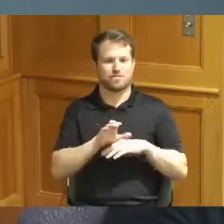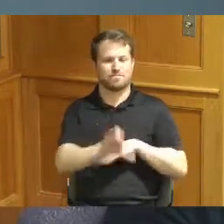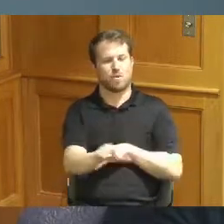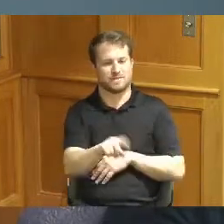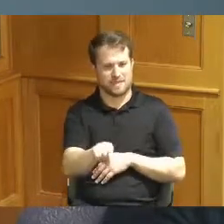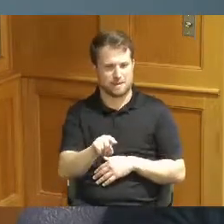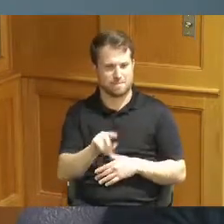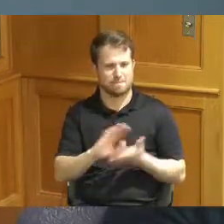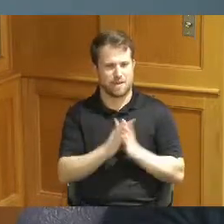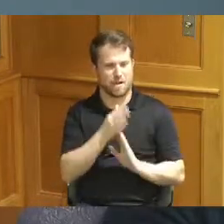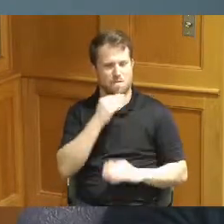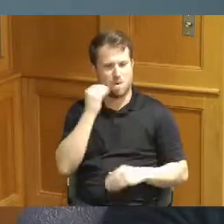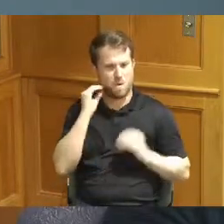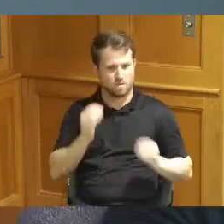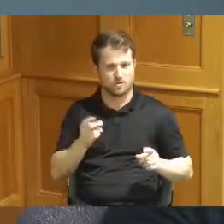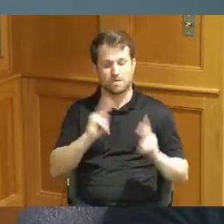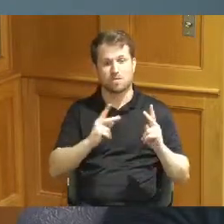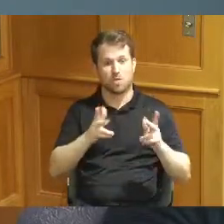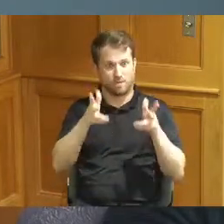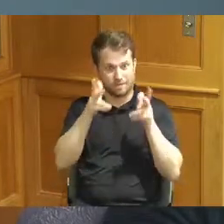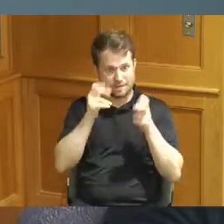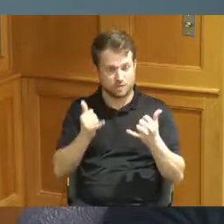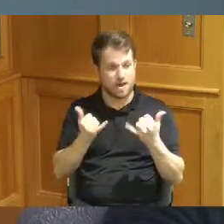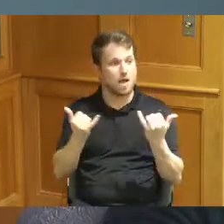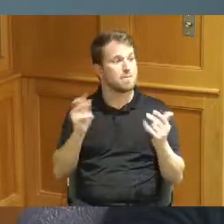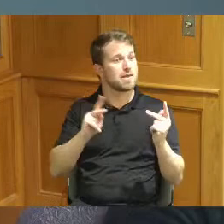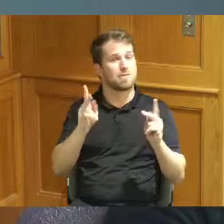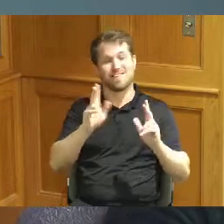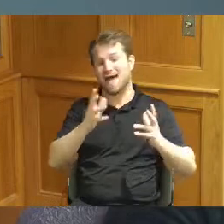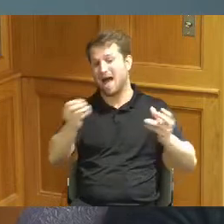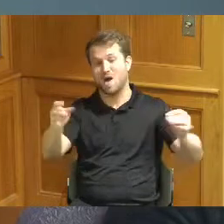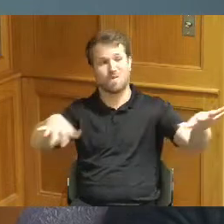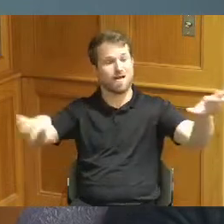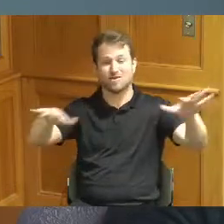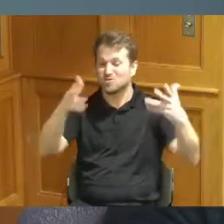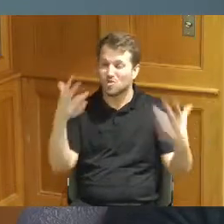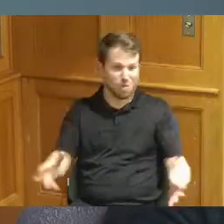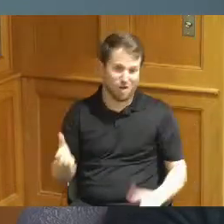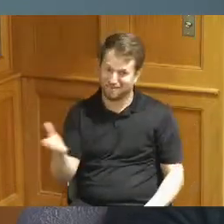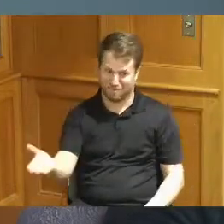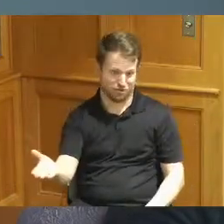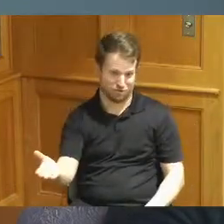are listening I want you to know everybody's out there does not want to be out there necessarily